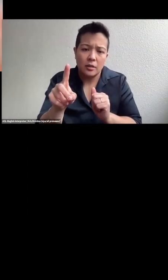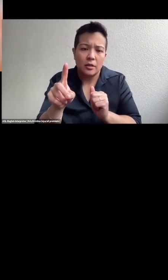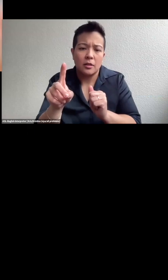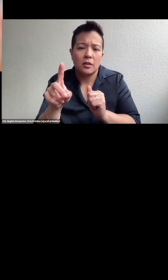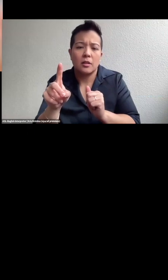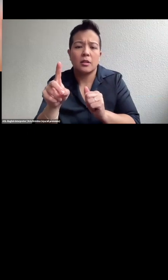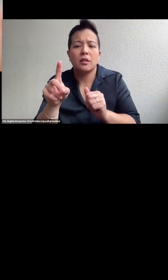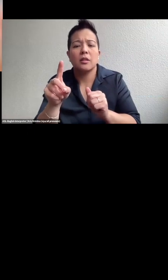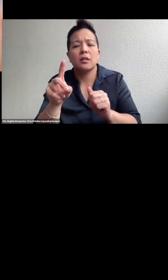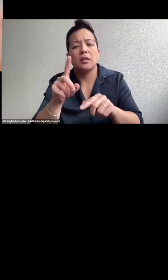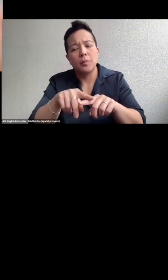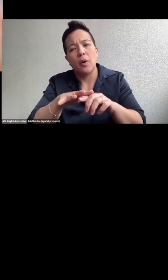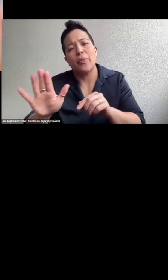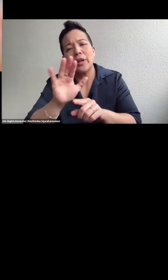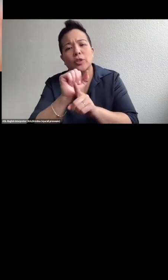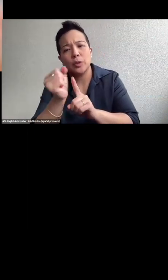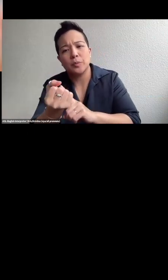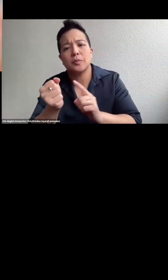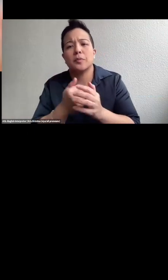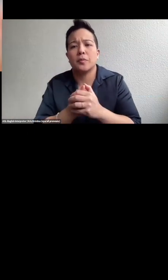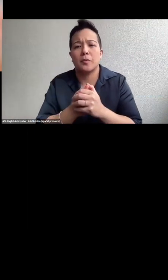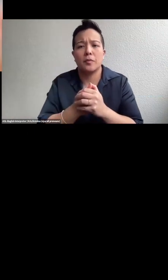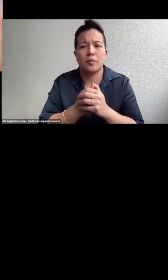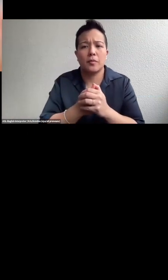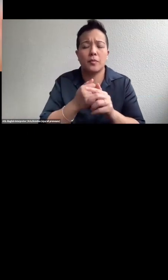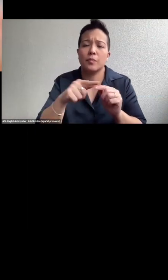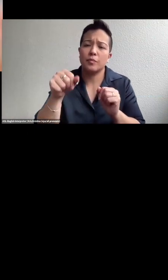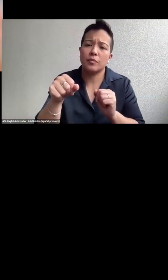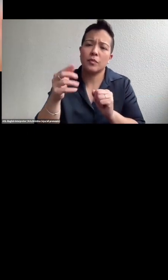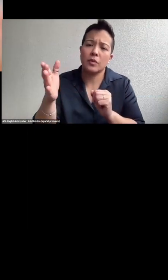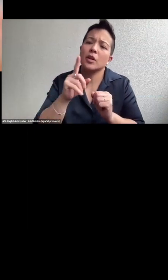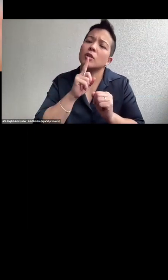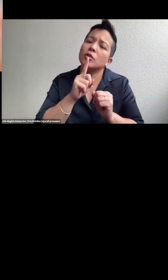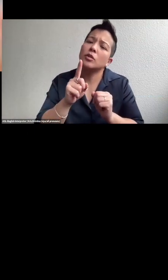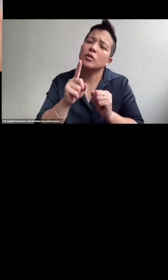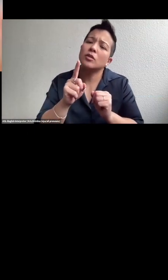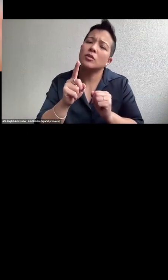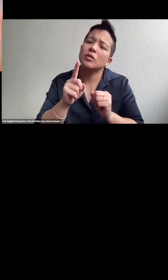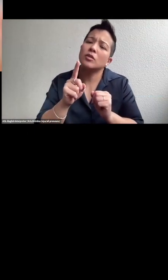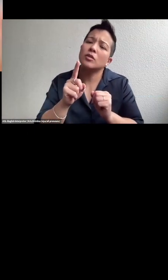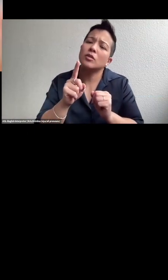But there's all of those